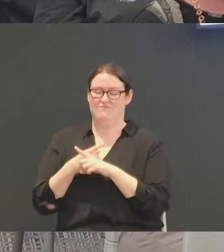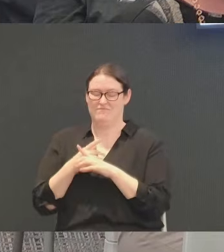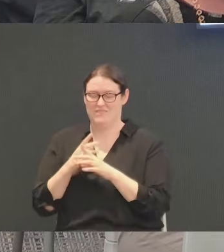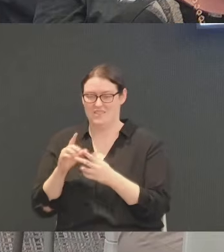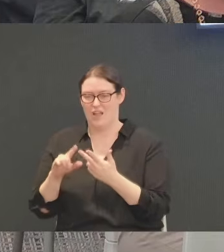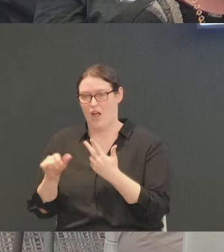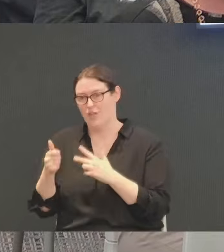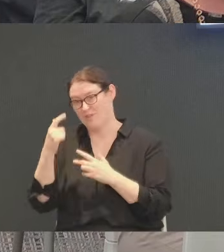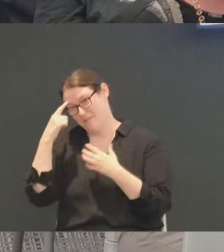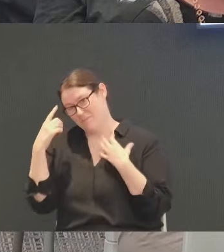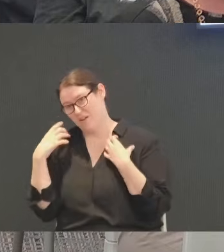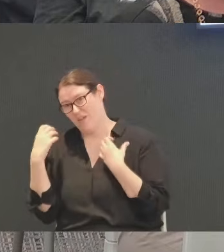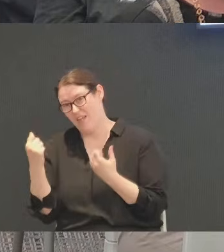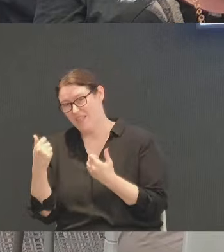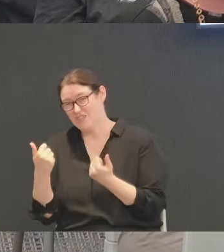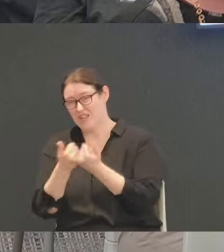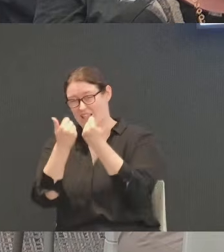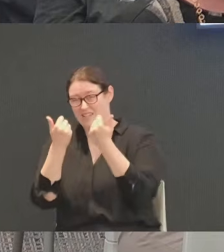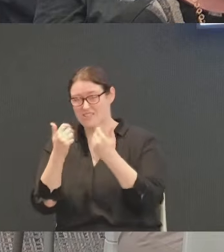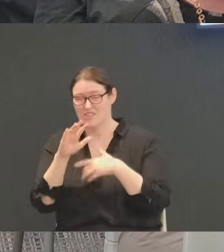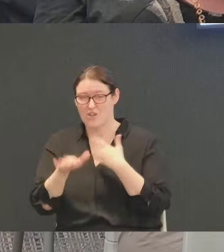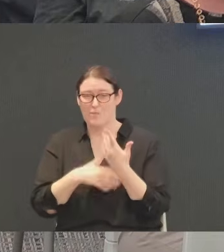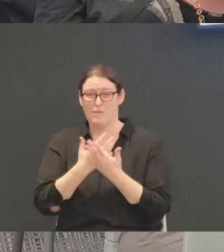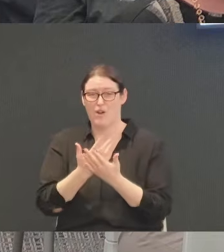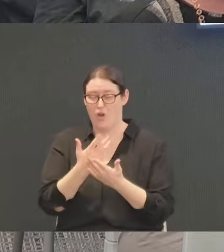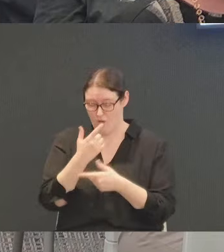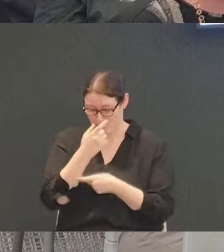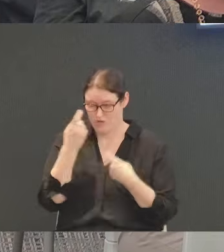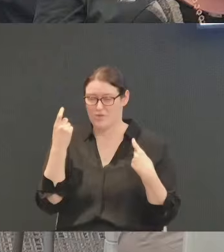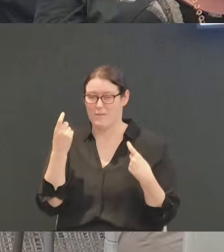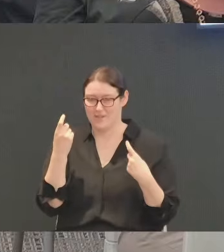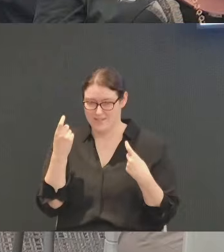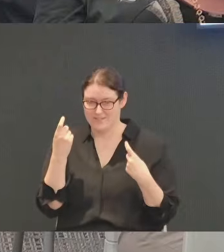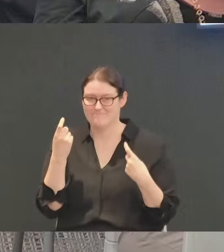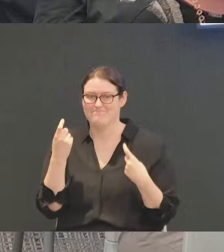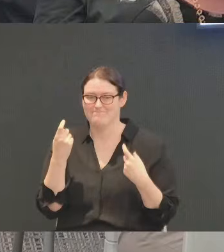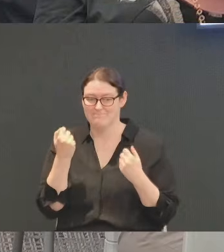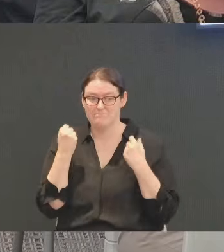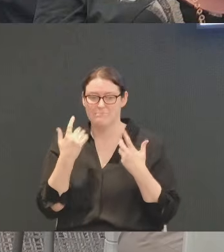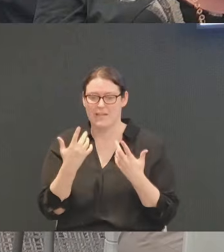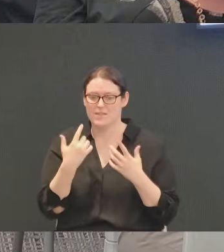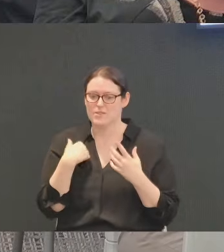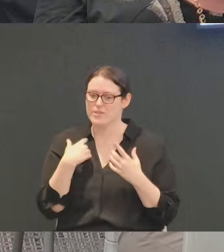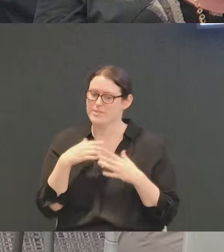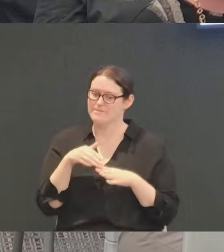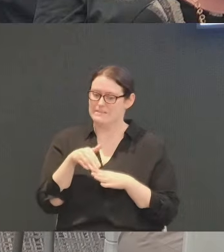mental challenges. All have experienced trauma. Many are at a critical point in their lives.